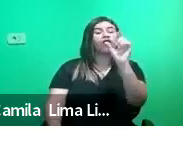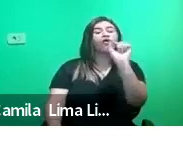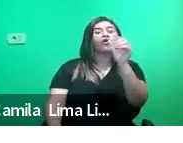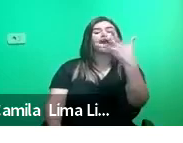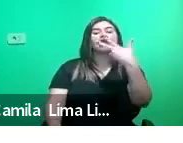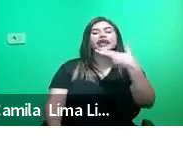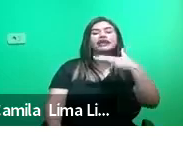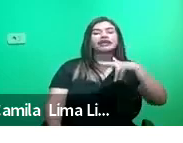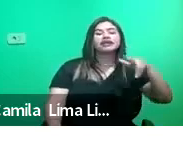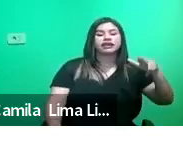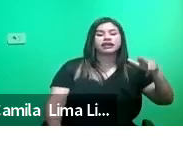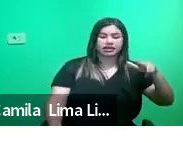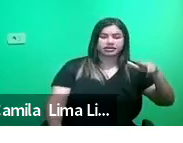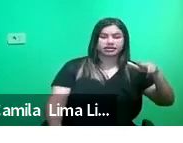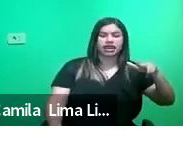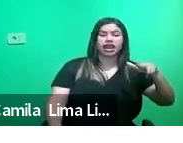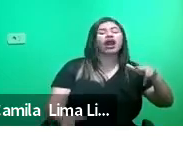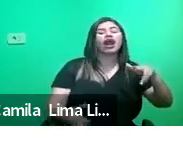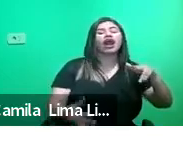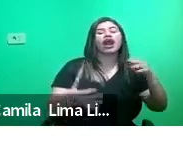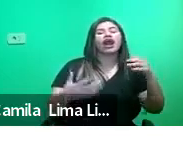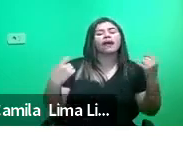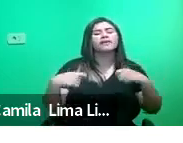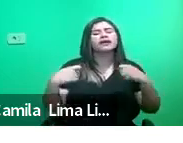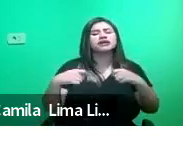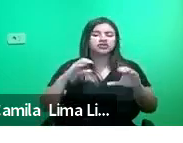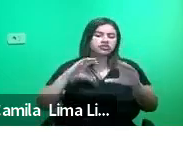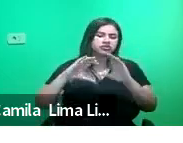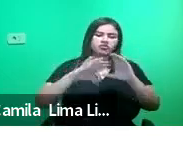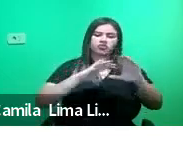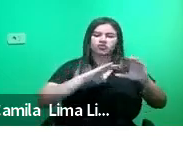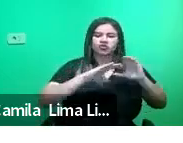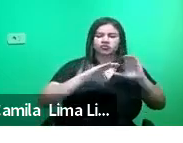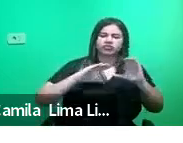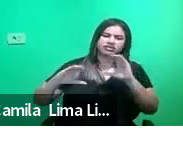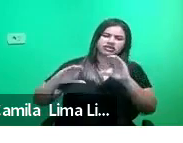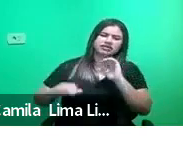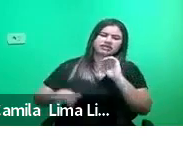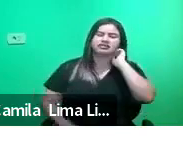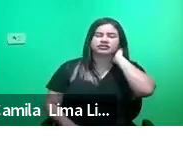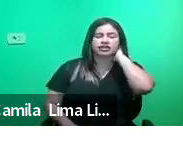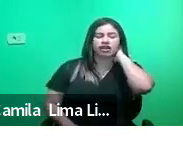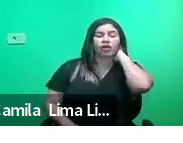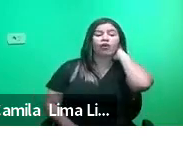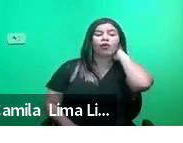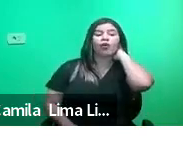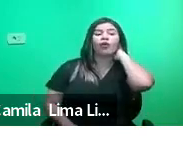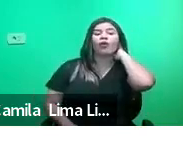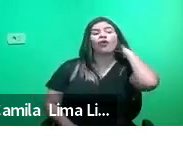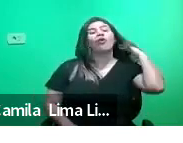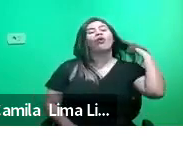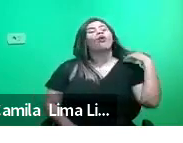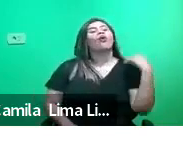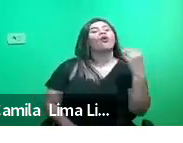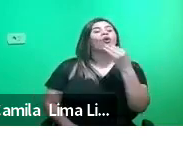their communicative interactions without all there's no question about that nevertheless nevertheless, with that nevertheless, with thatka is